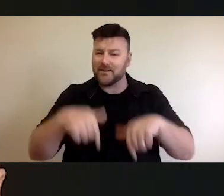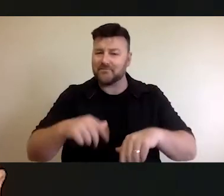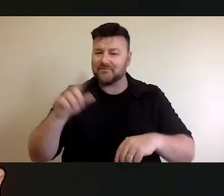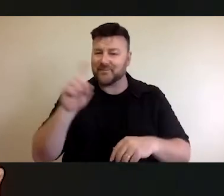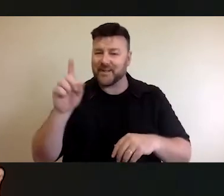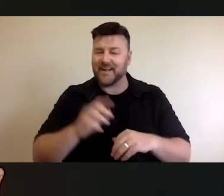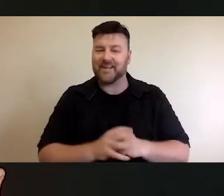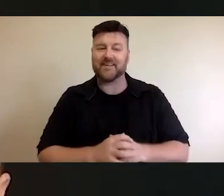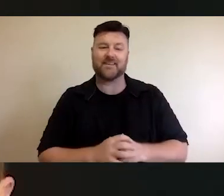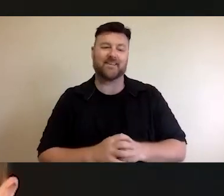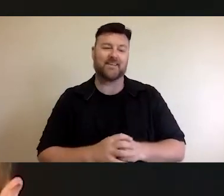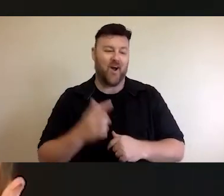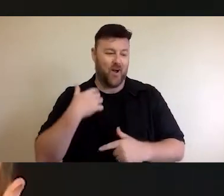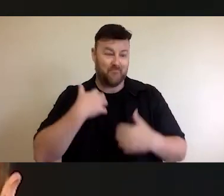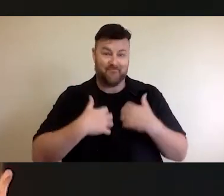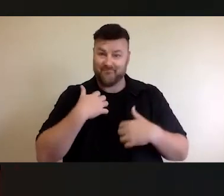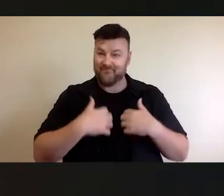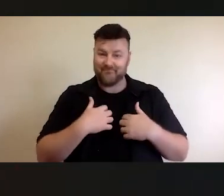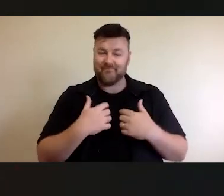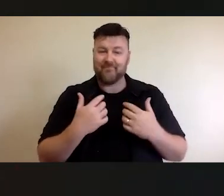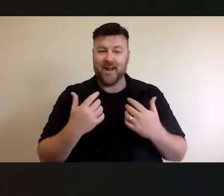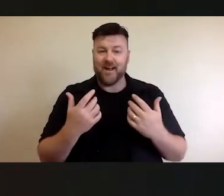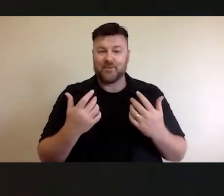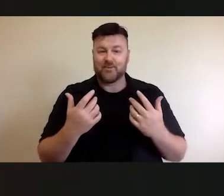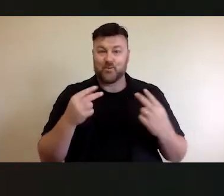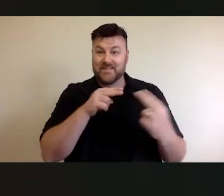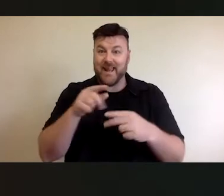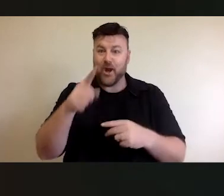We are excited to see that you are returning to learn